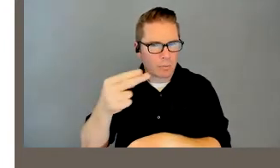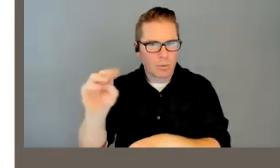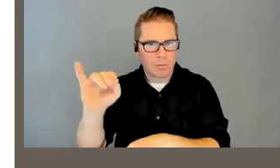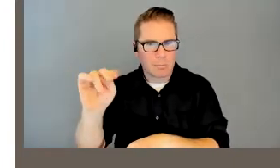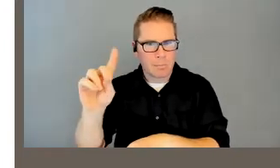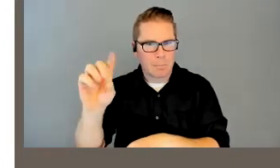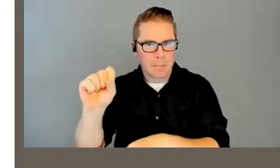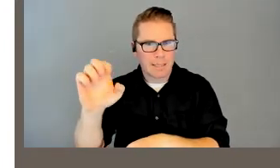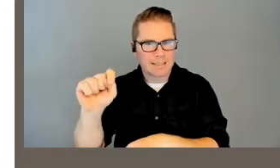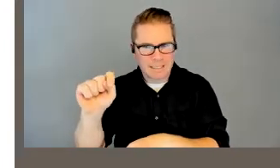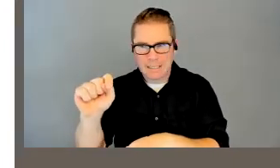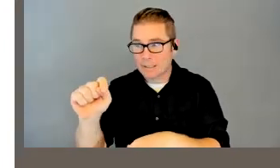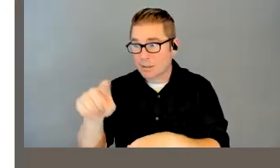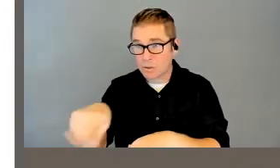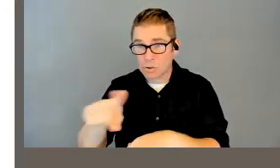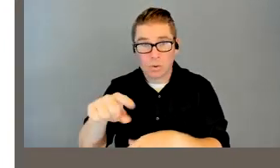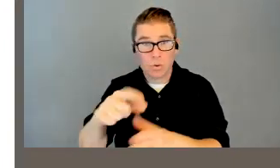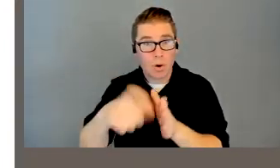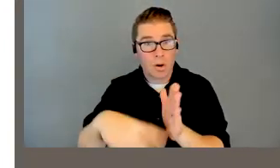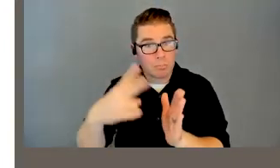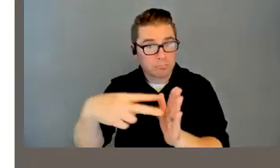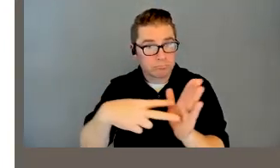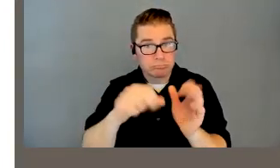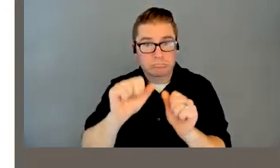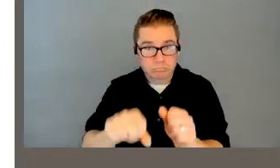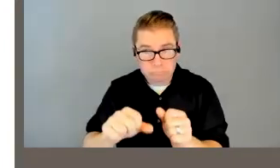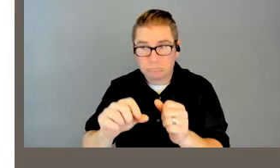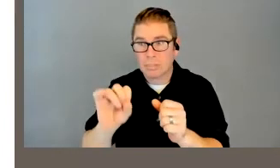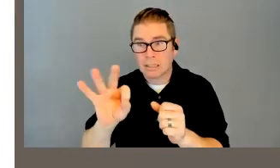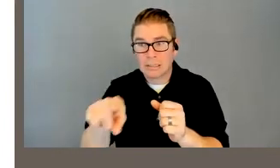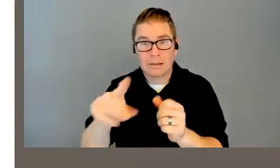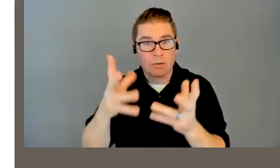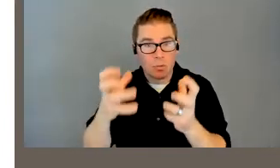if you'd like more information about all seven of those